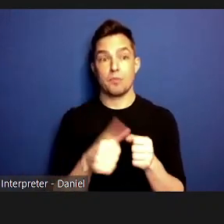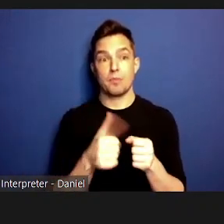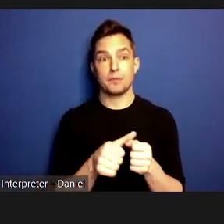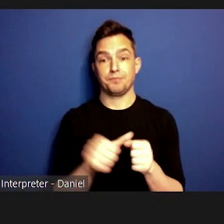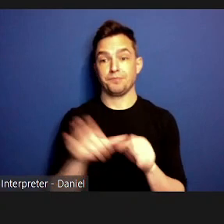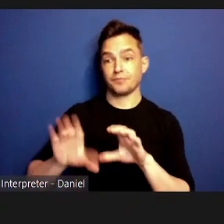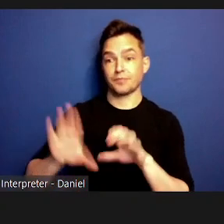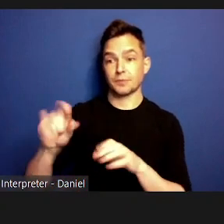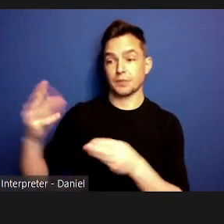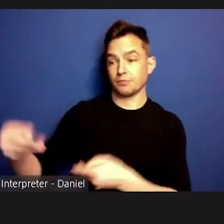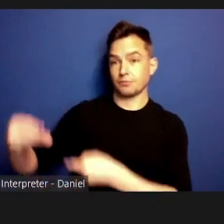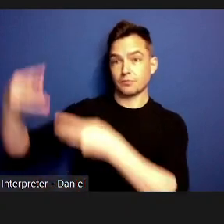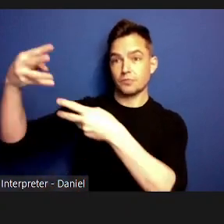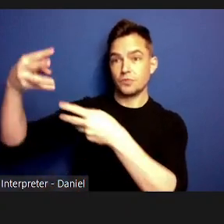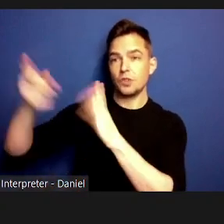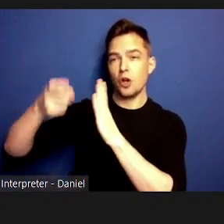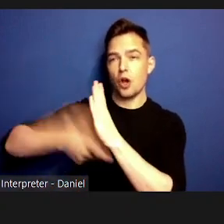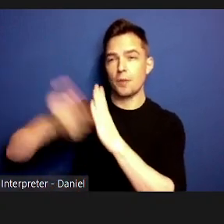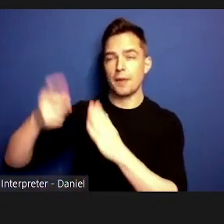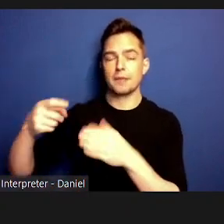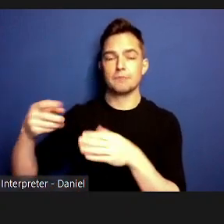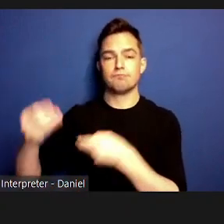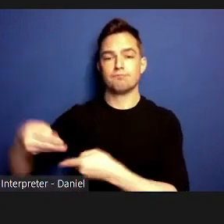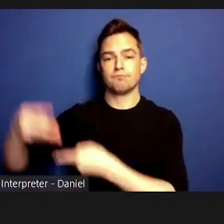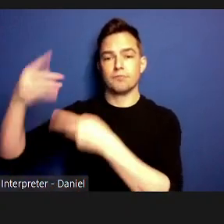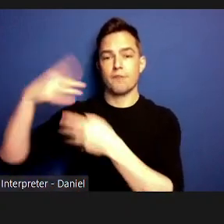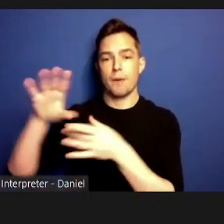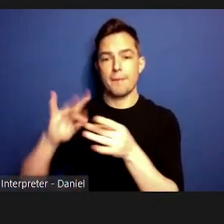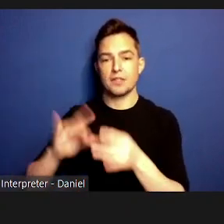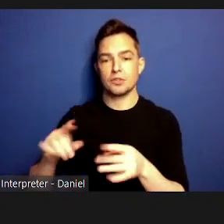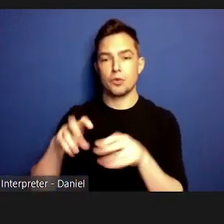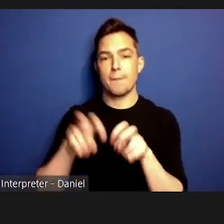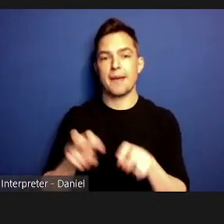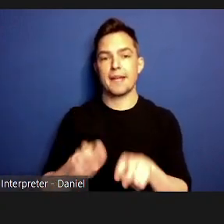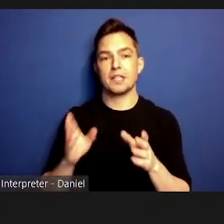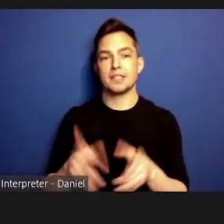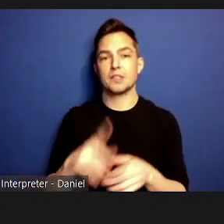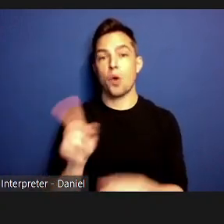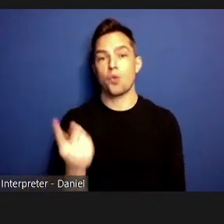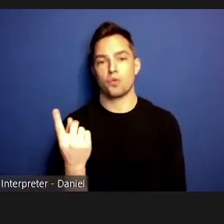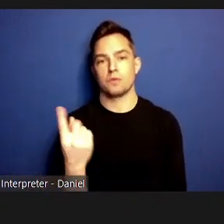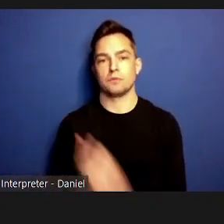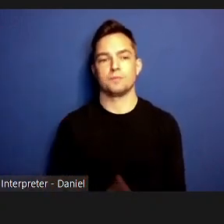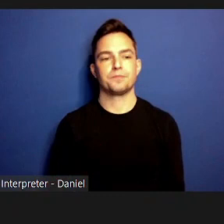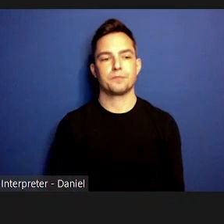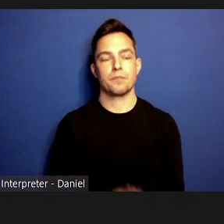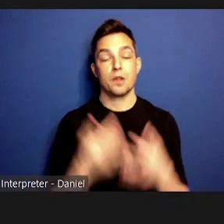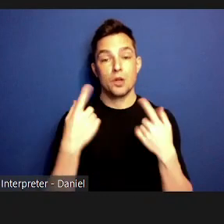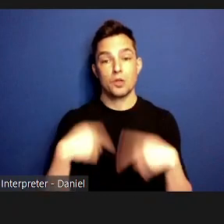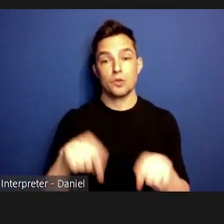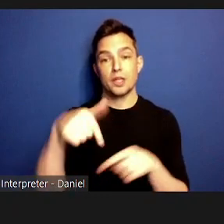automatically populated for messages to the panelists only. During the Q&A portion, we